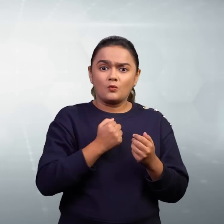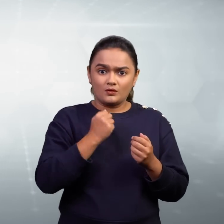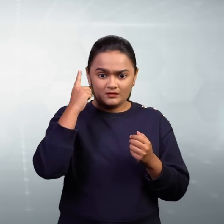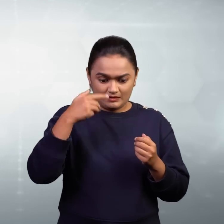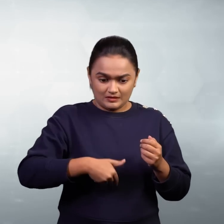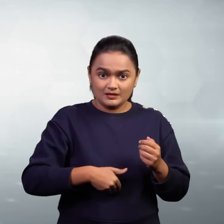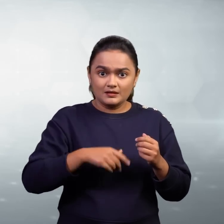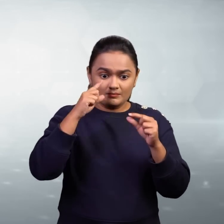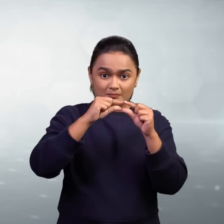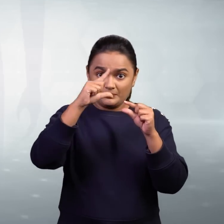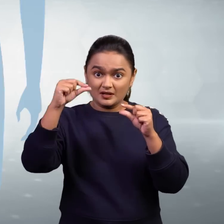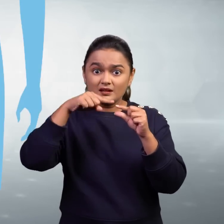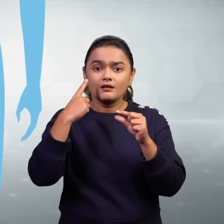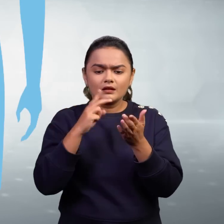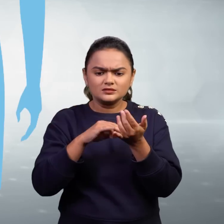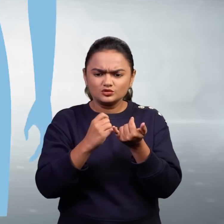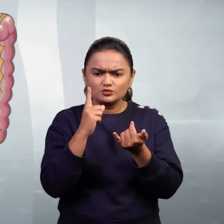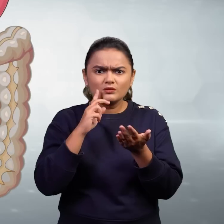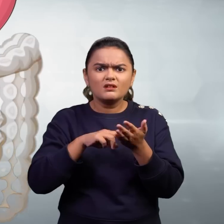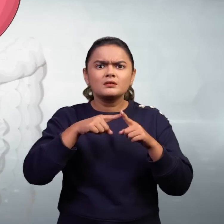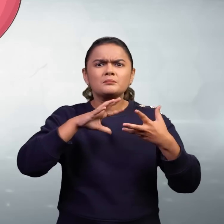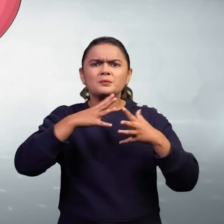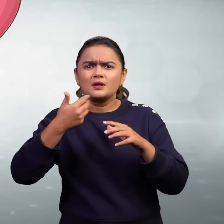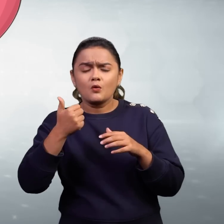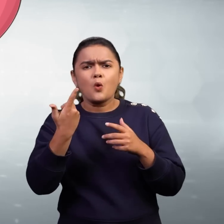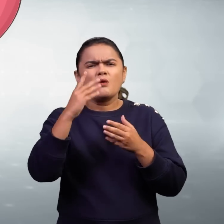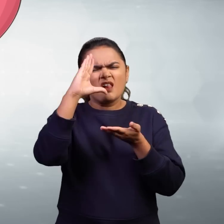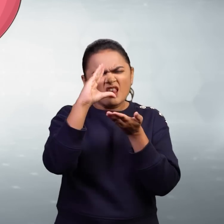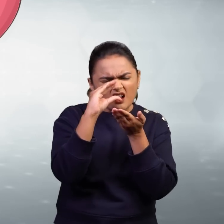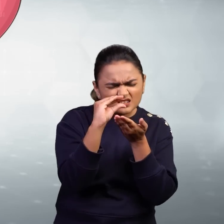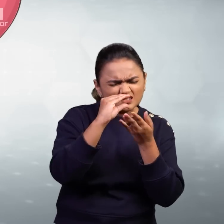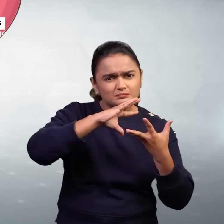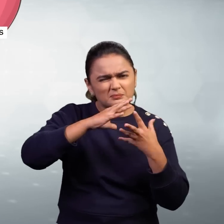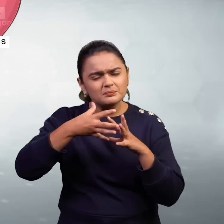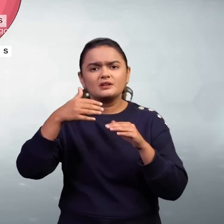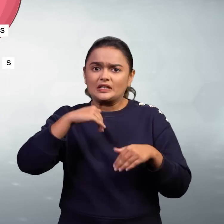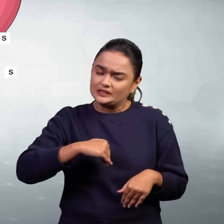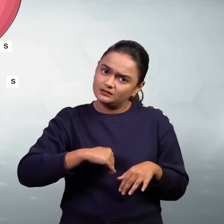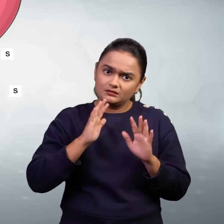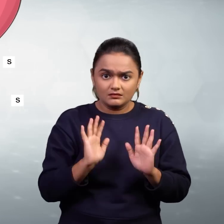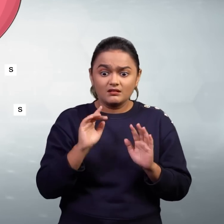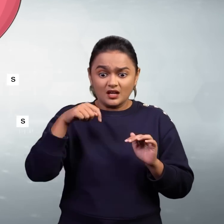Under this, our pancreas either doesn't produce insulin or produces too little,